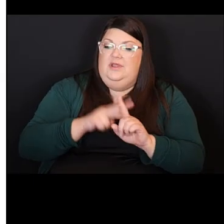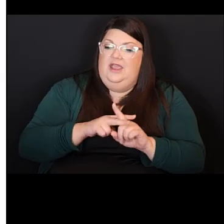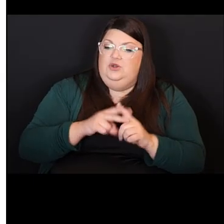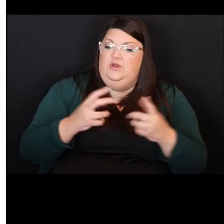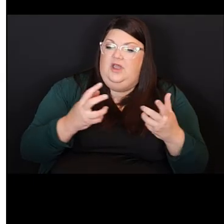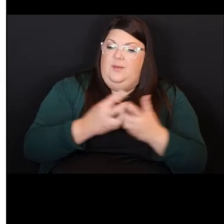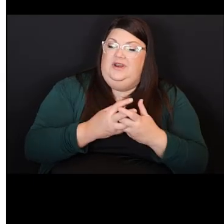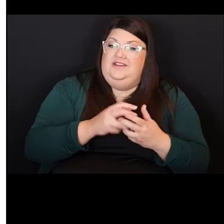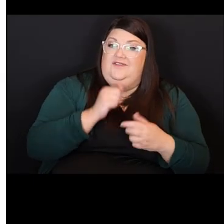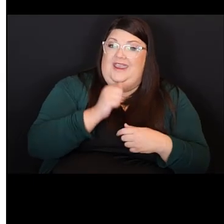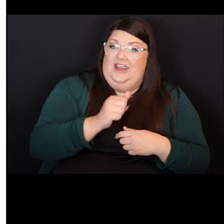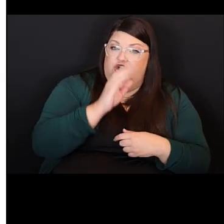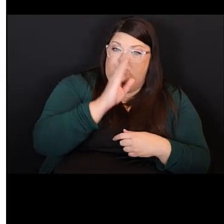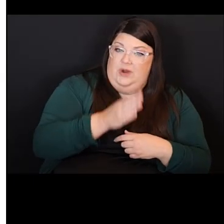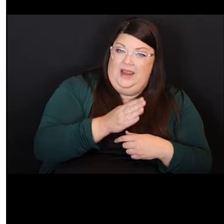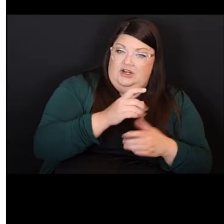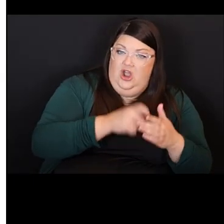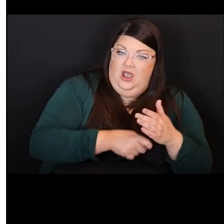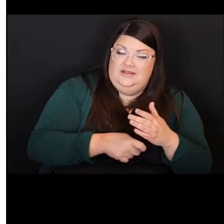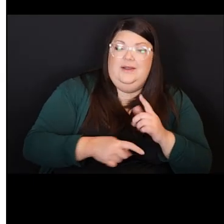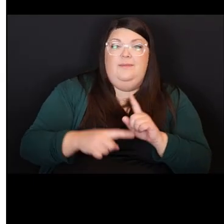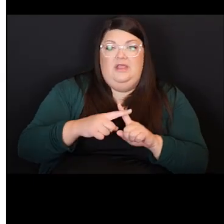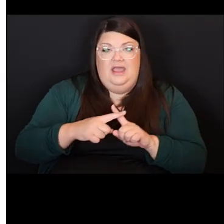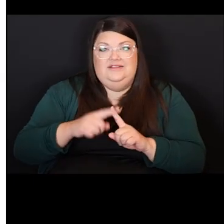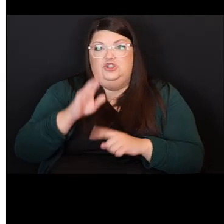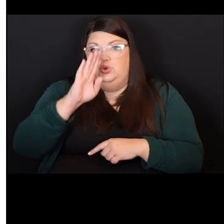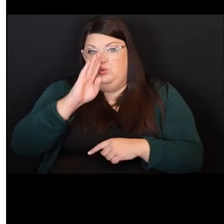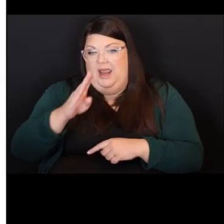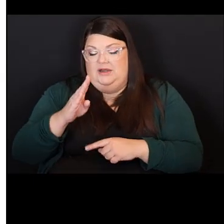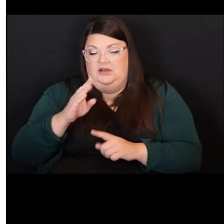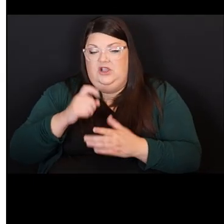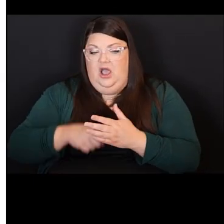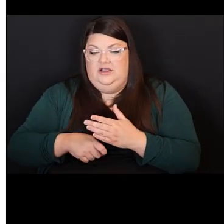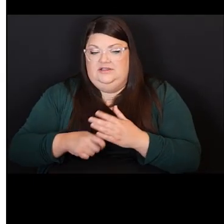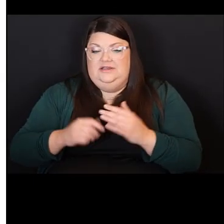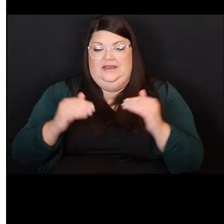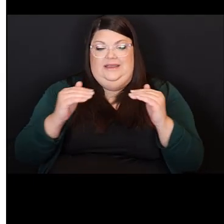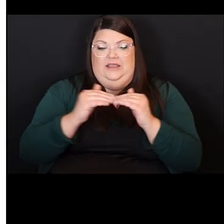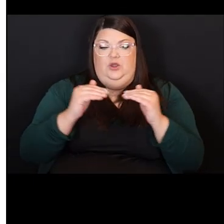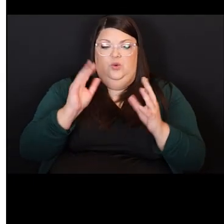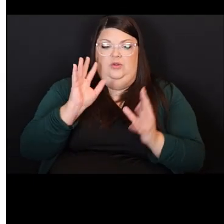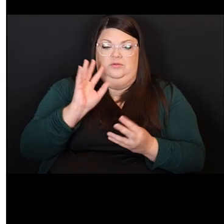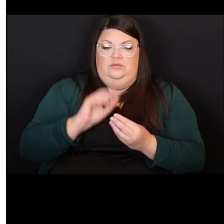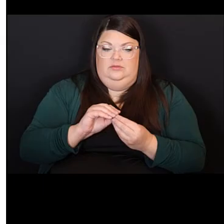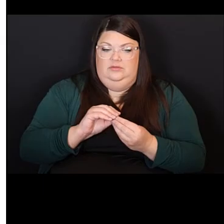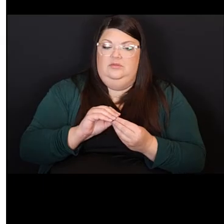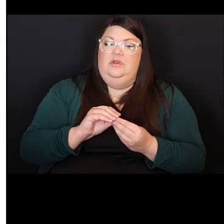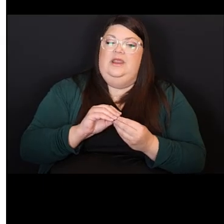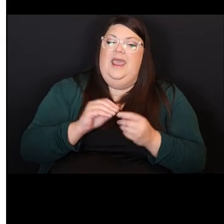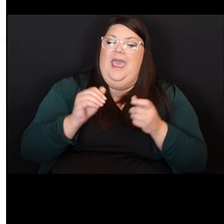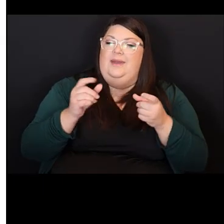costs + direct costs which equals the administrative costs limitations.